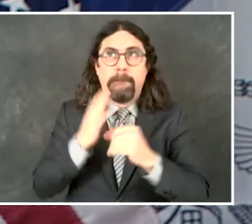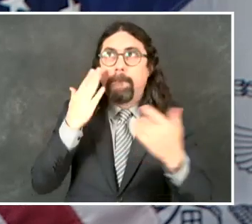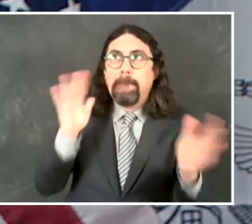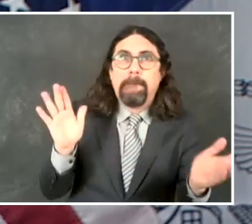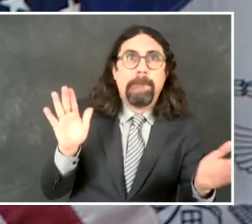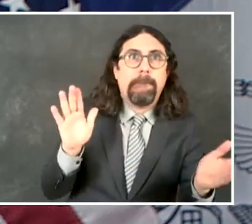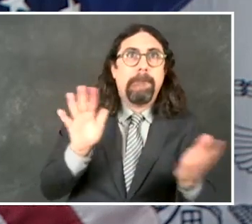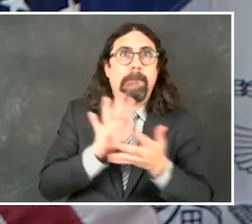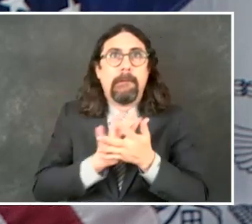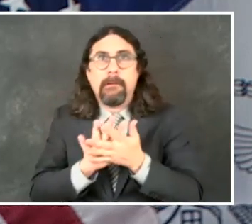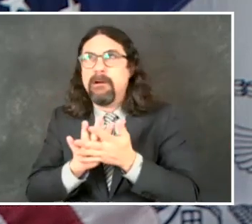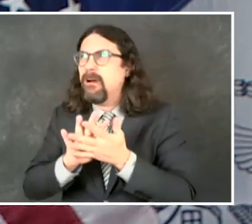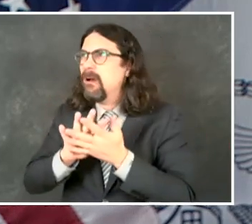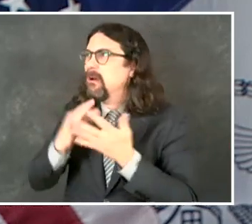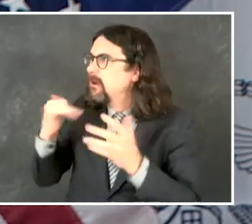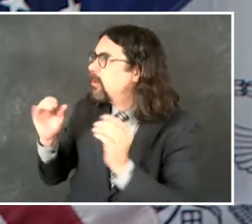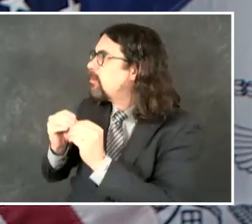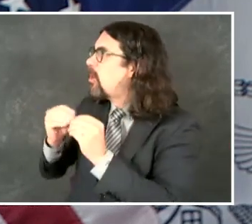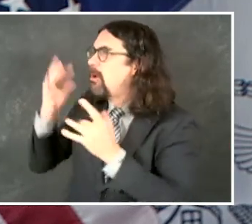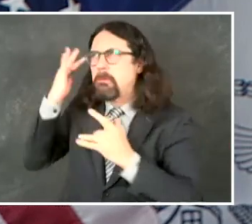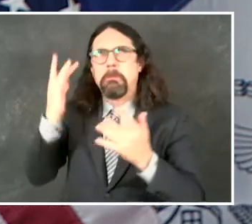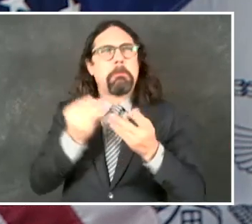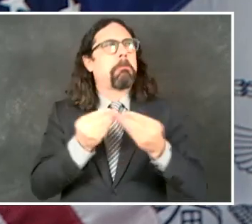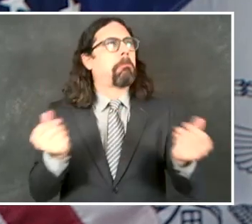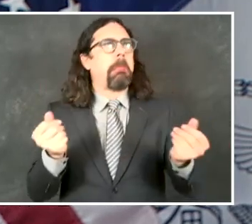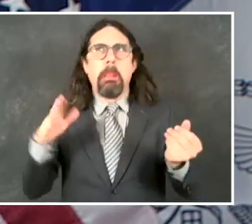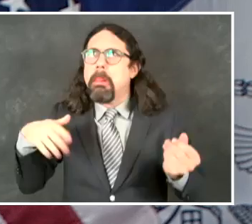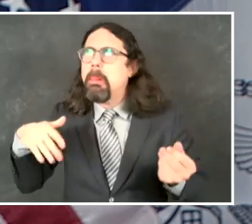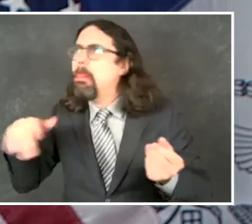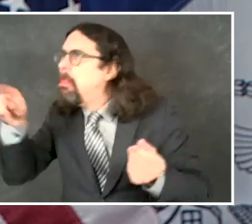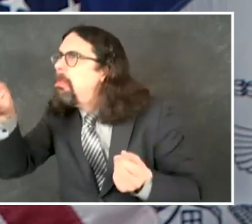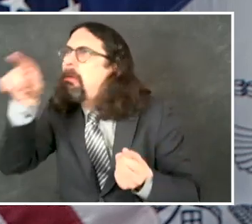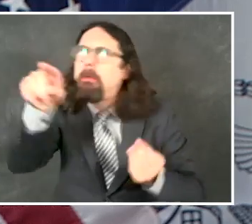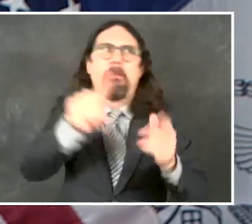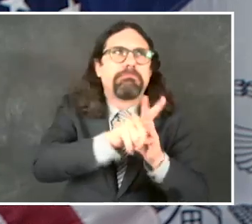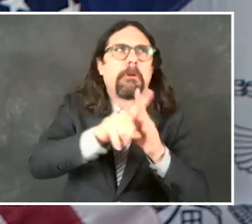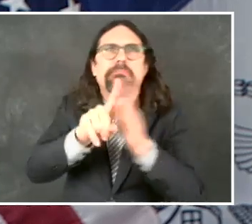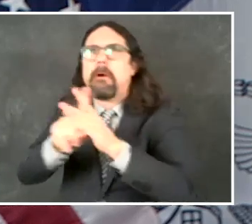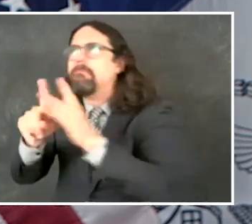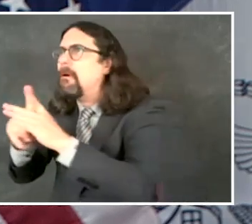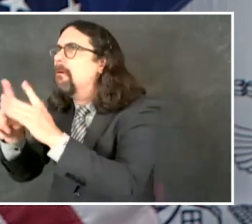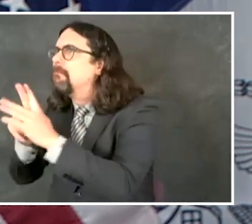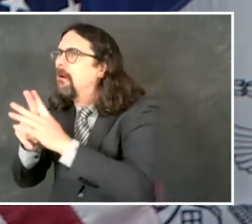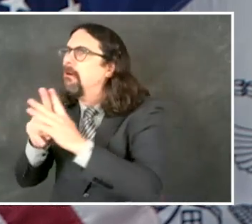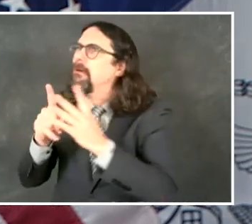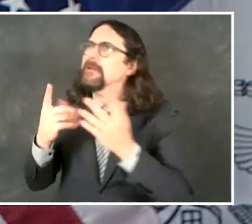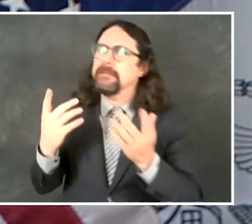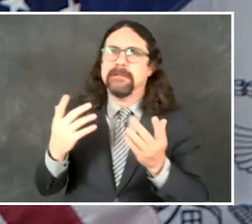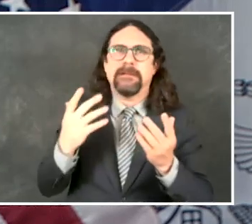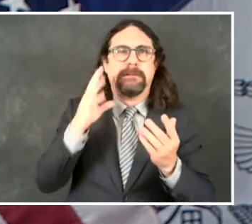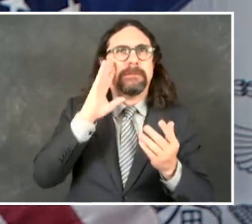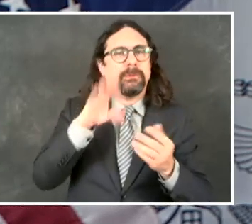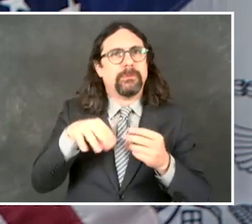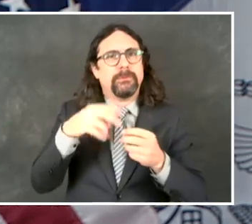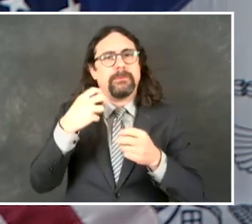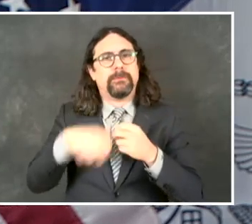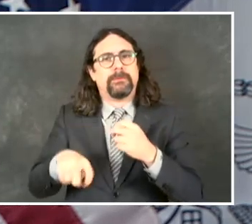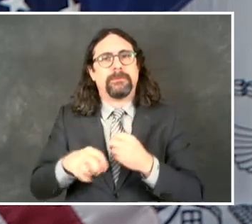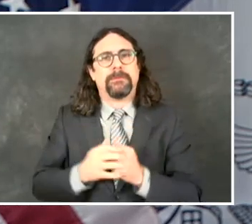VULNERABLE? THESE ARE THE QUESTIONS THAT PEOPLE WANT ANSWERS AND WANT TO KNOW WHAT IT MEANS FOR SAFETY